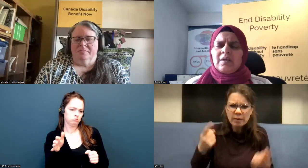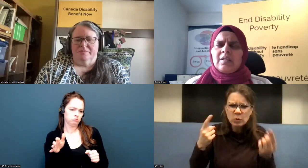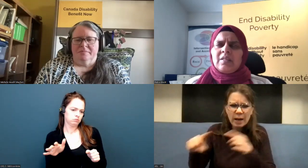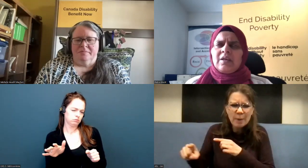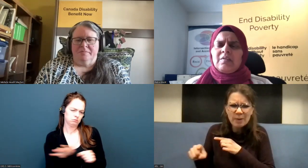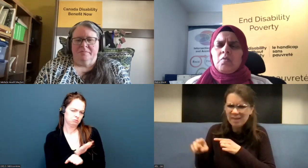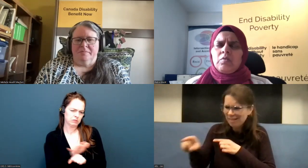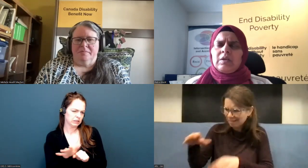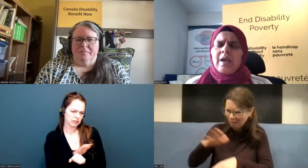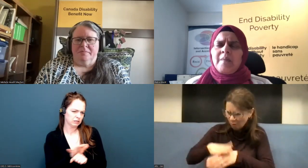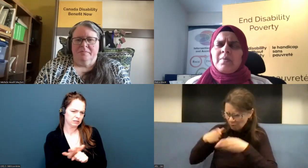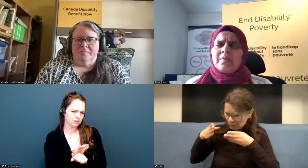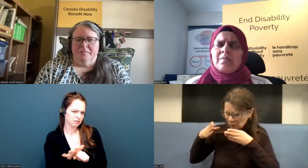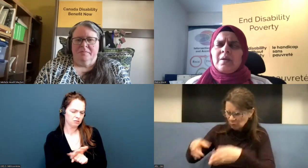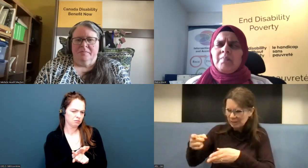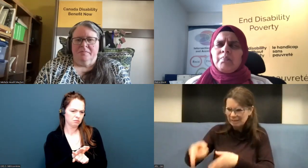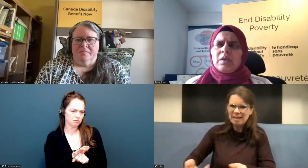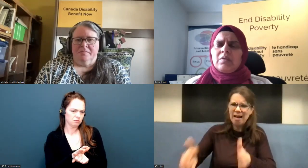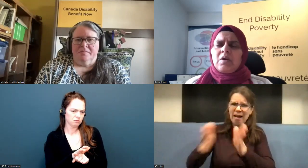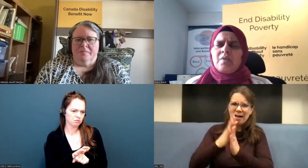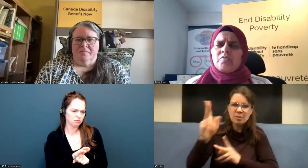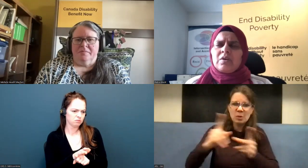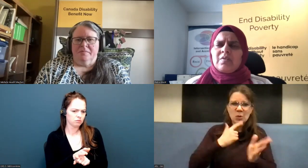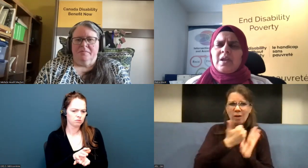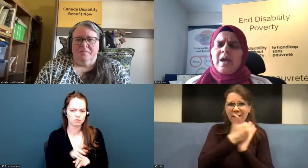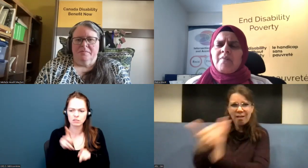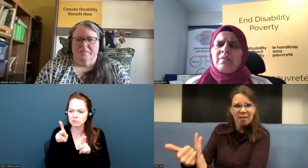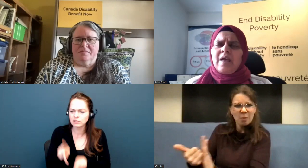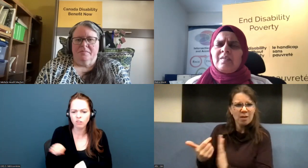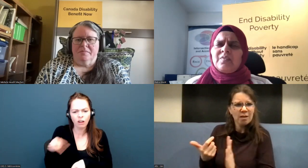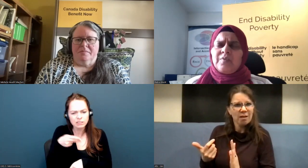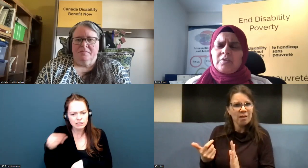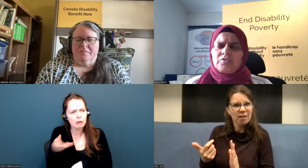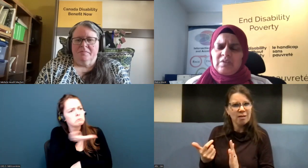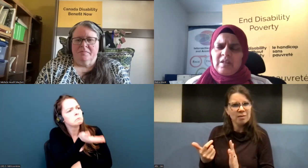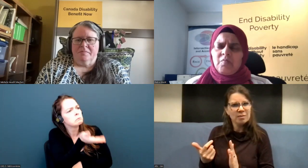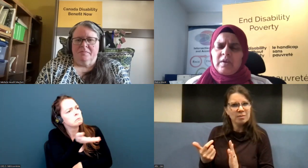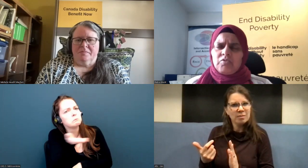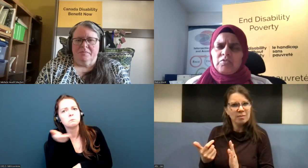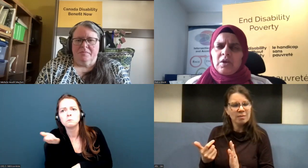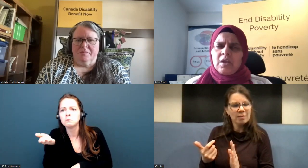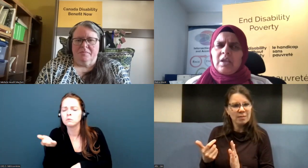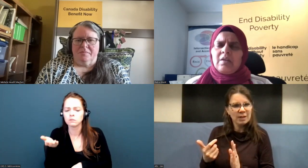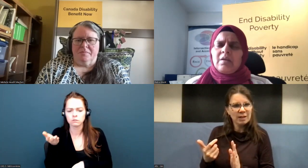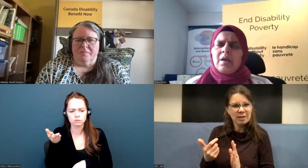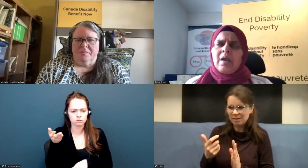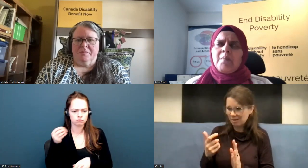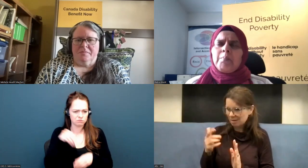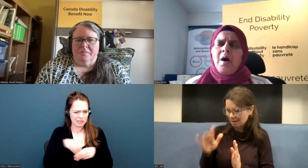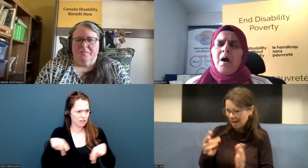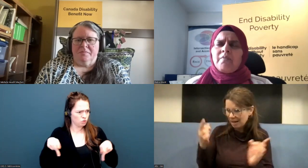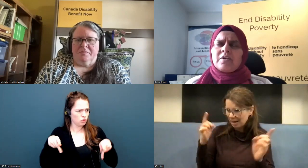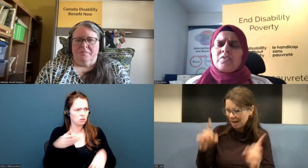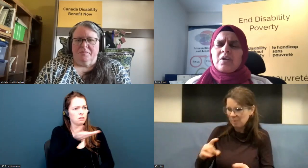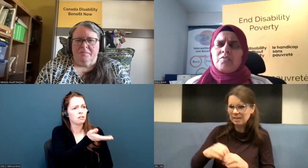THIS ONLY HAPPENS IN COUNTRIES THAT HAVE LESS FORTUNE THAN WE DO, IN IMPOVERISHED COUNTRIES